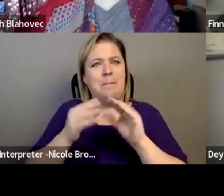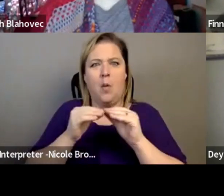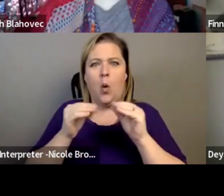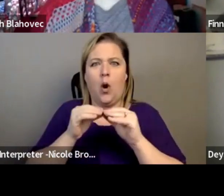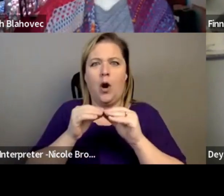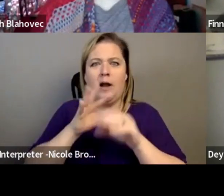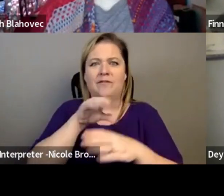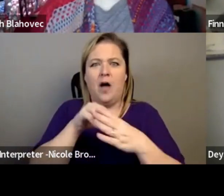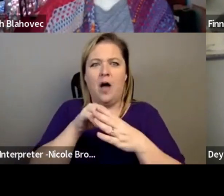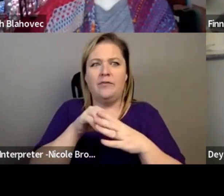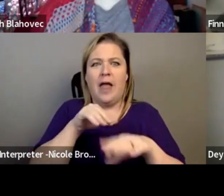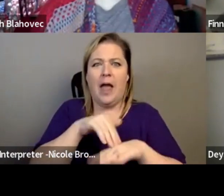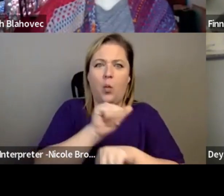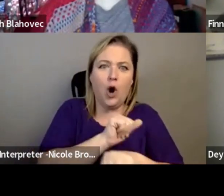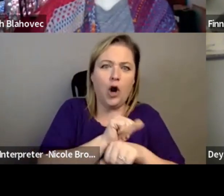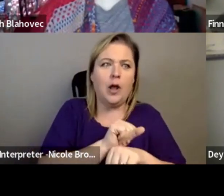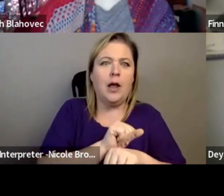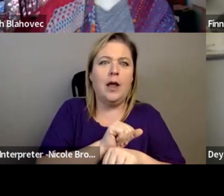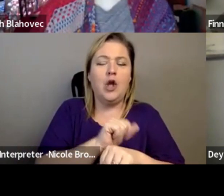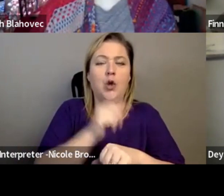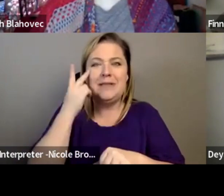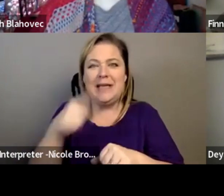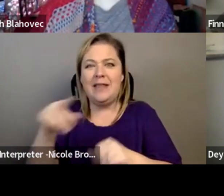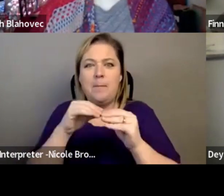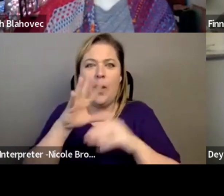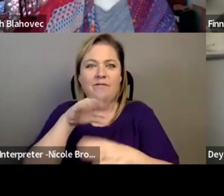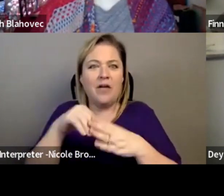they became more visible in the